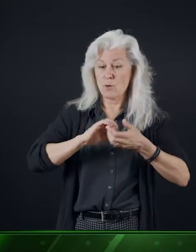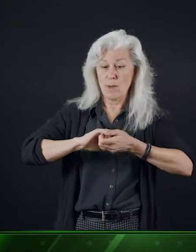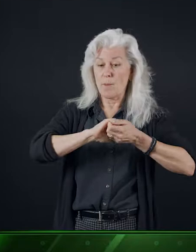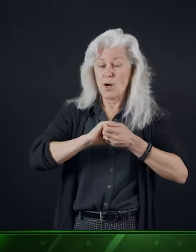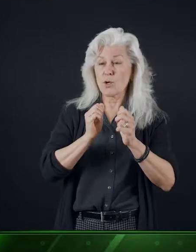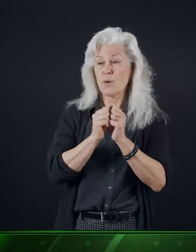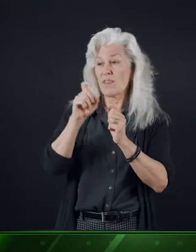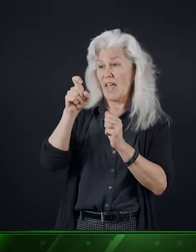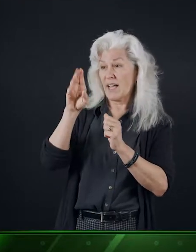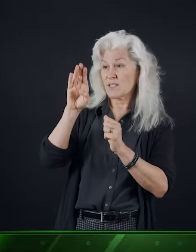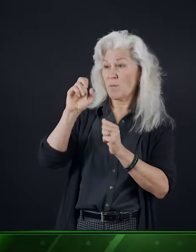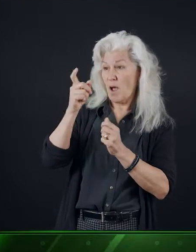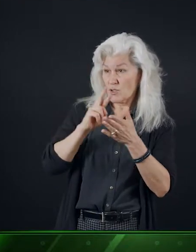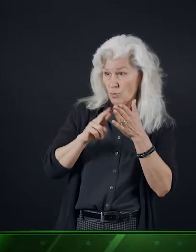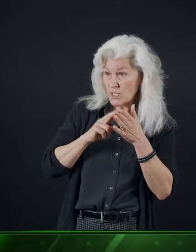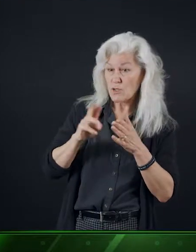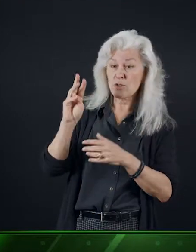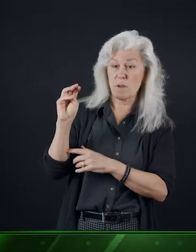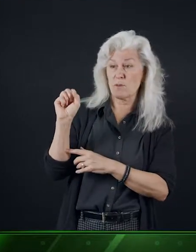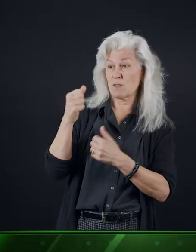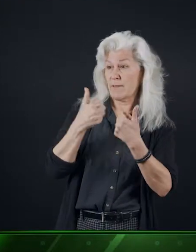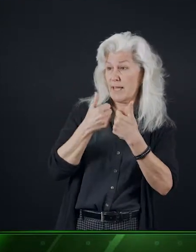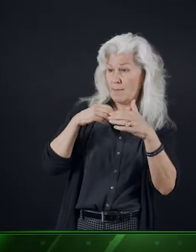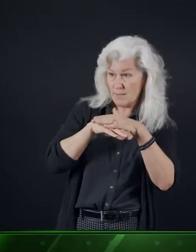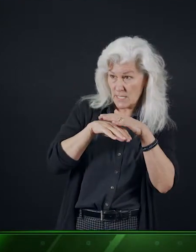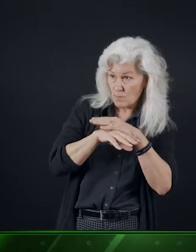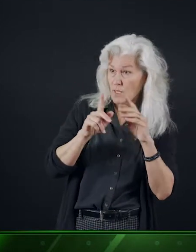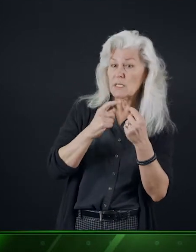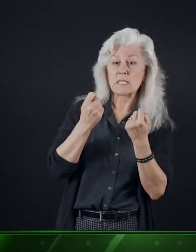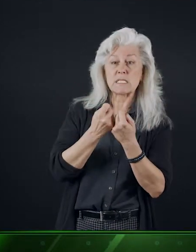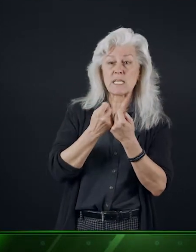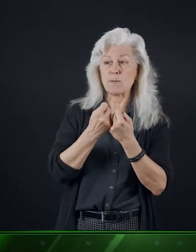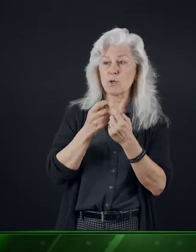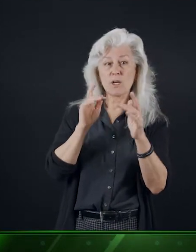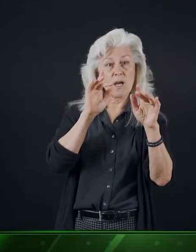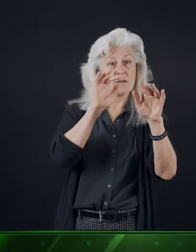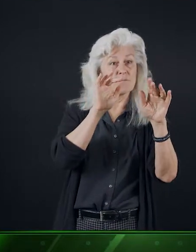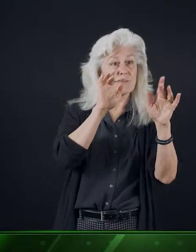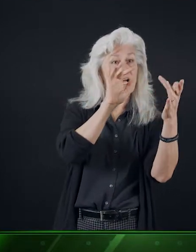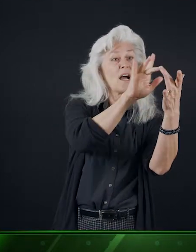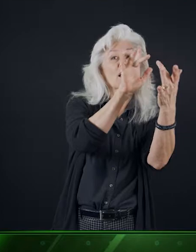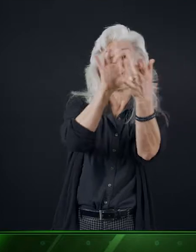and the Microsoft Gaming Accessibility team to reach out to gamers with disabilities and get their feedback through avenues